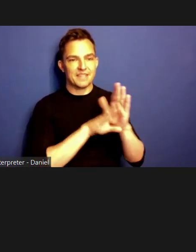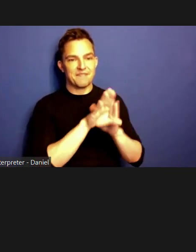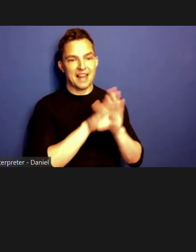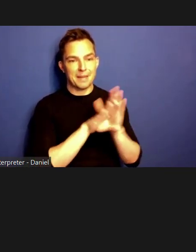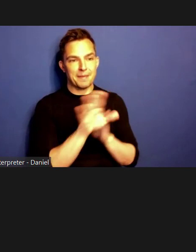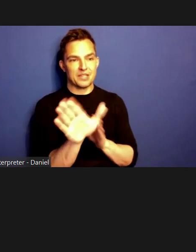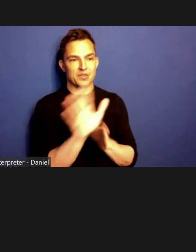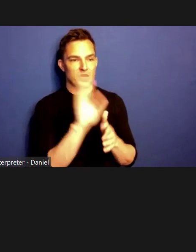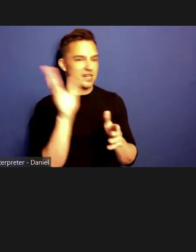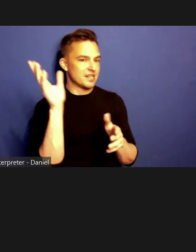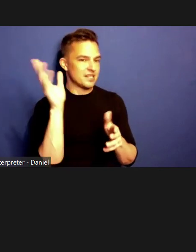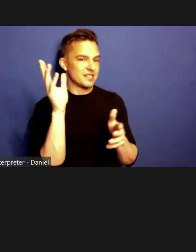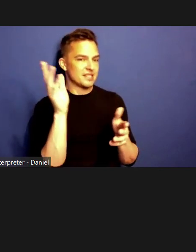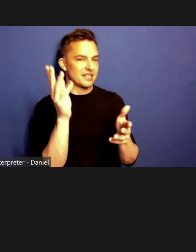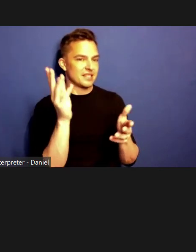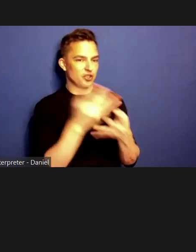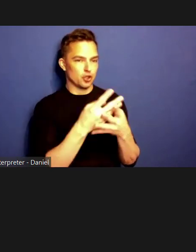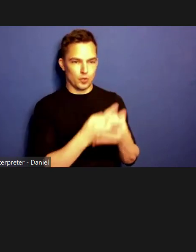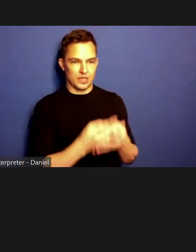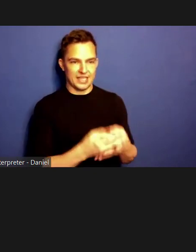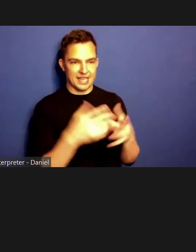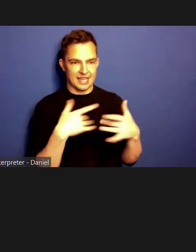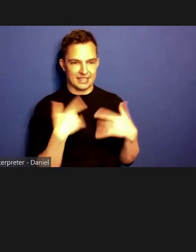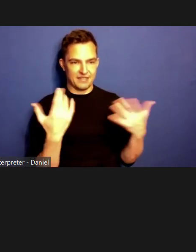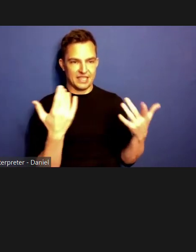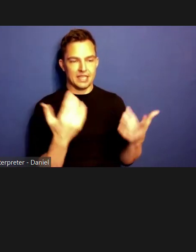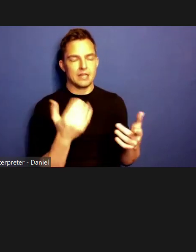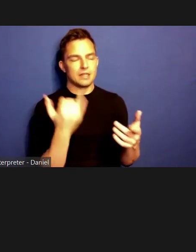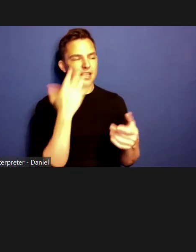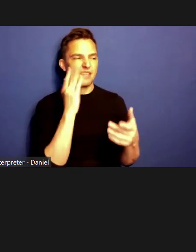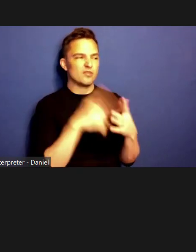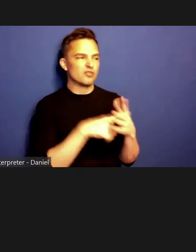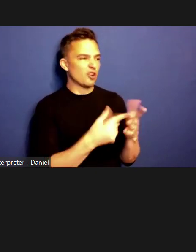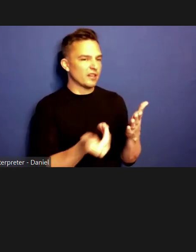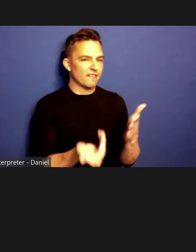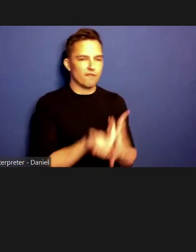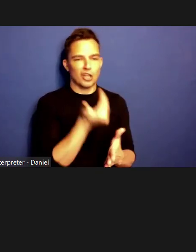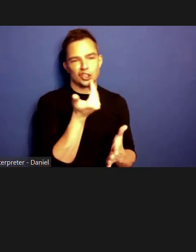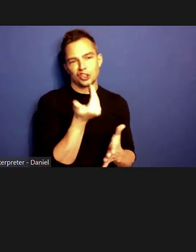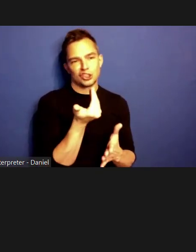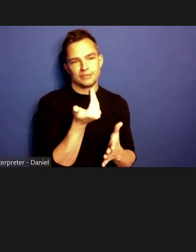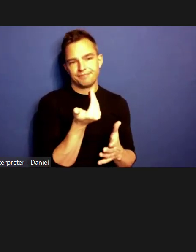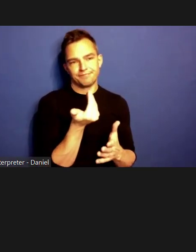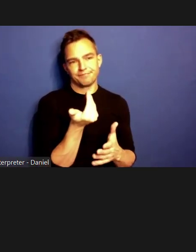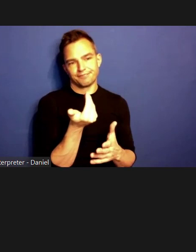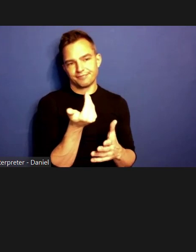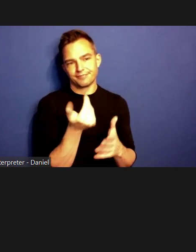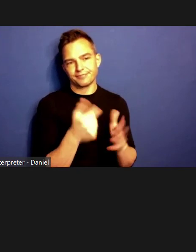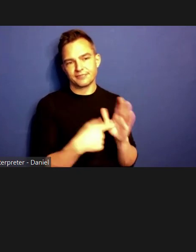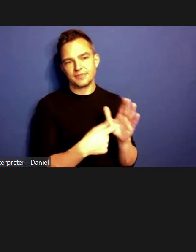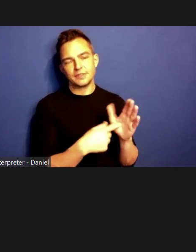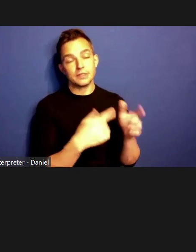starting fresh, because you want to figure out, how are we going to do this part?